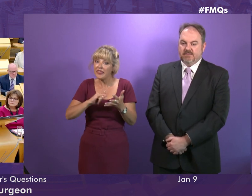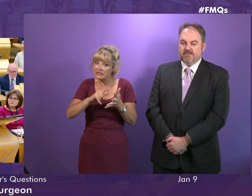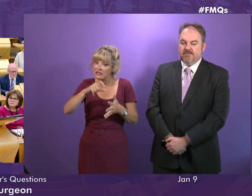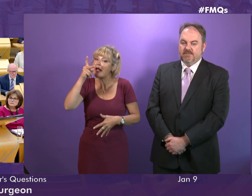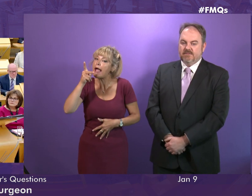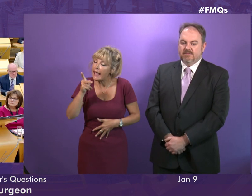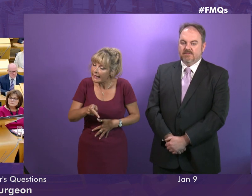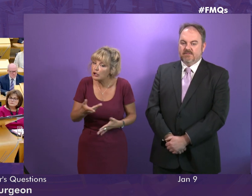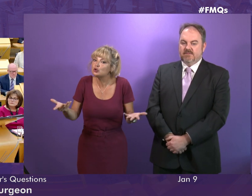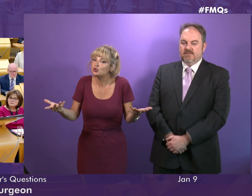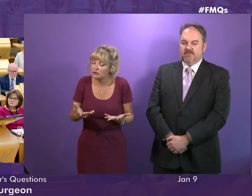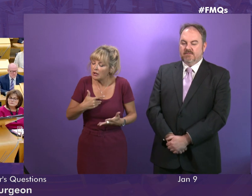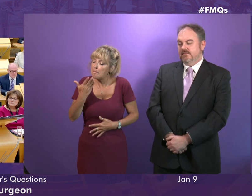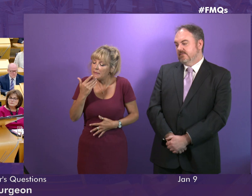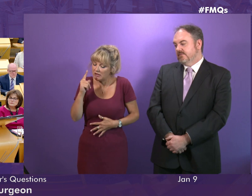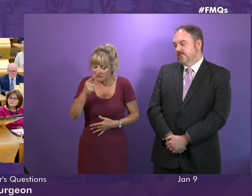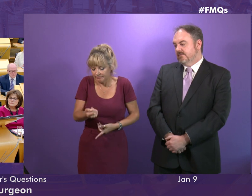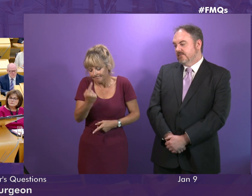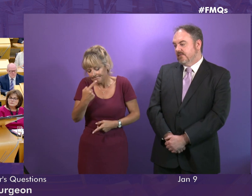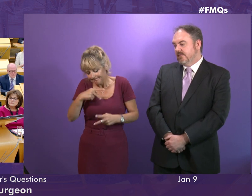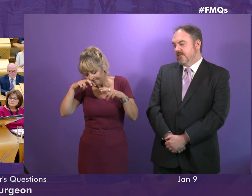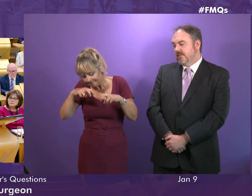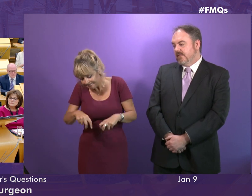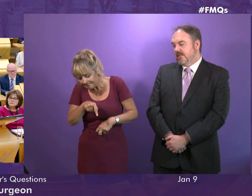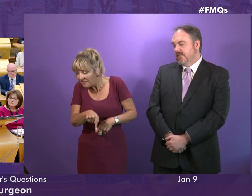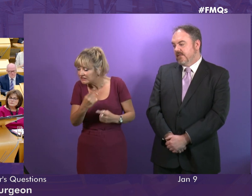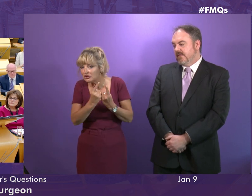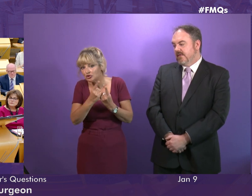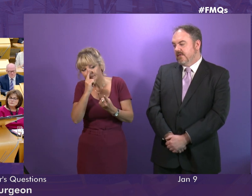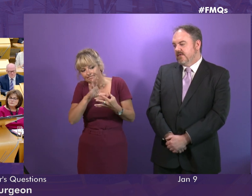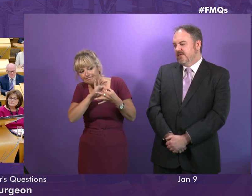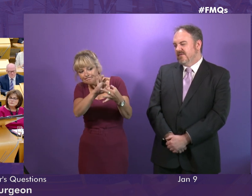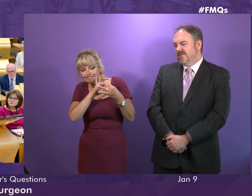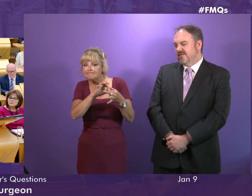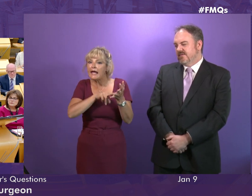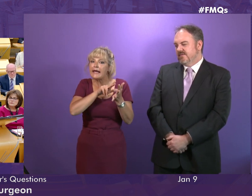at this issue and liaise with NHS Lothian, and respond as quickly as possible to Neil